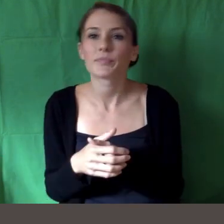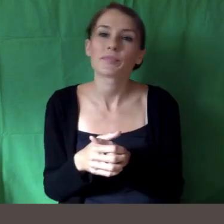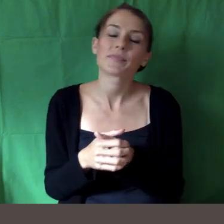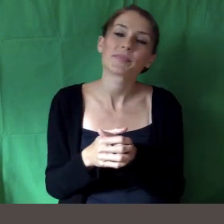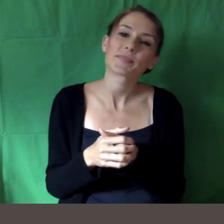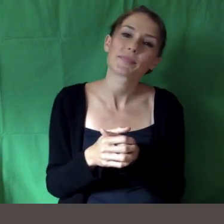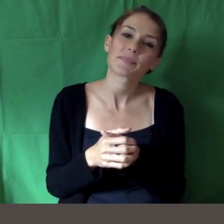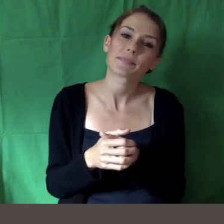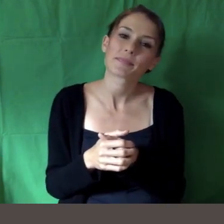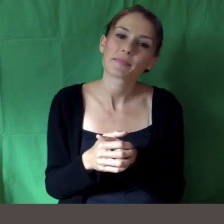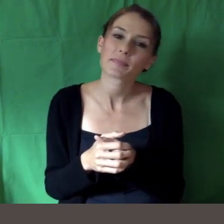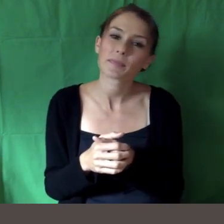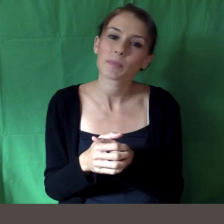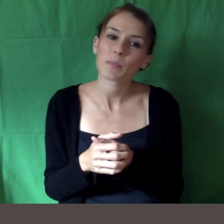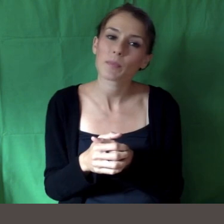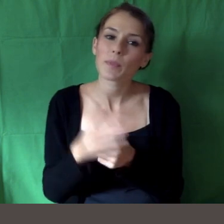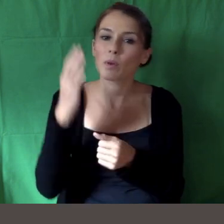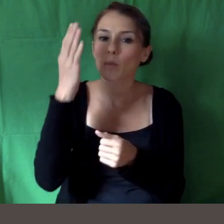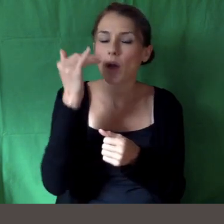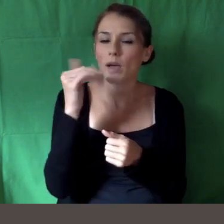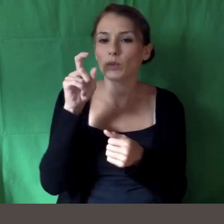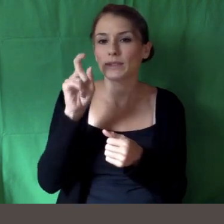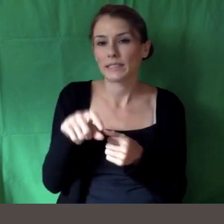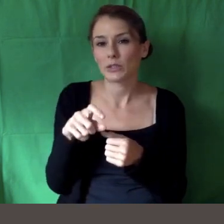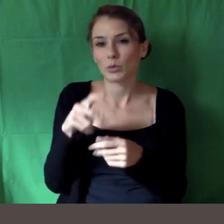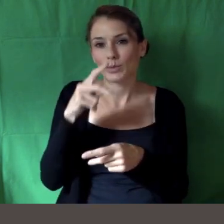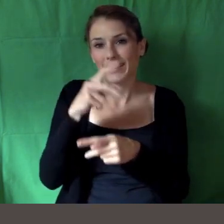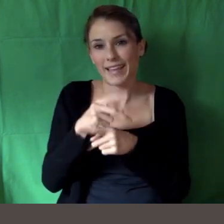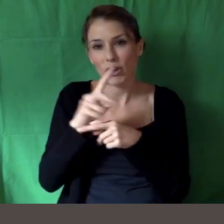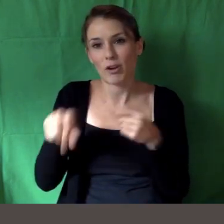All right. So why do you need to care about all of this?